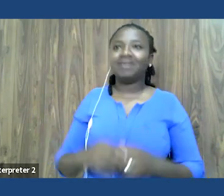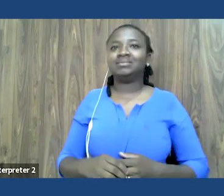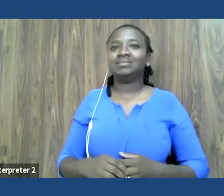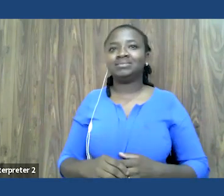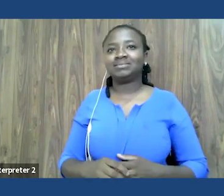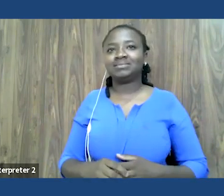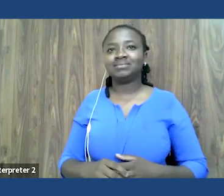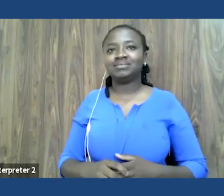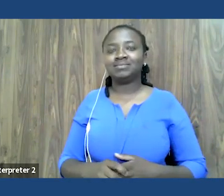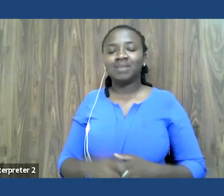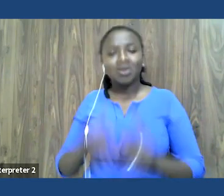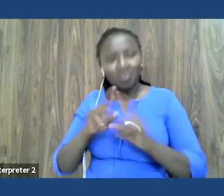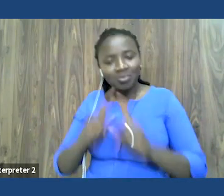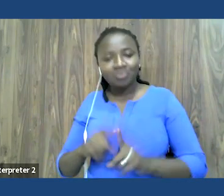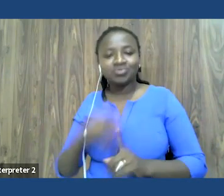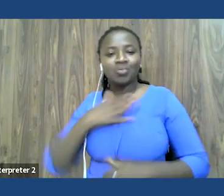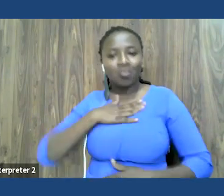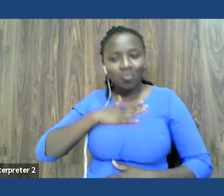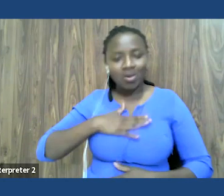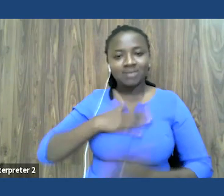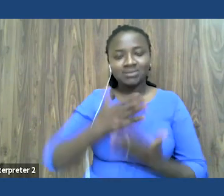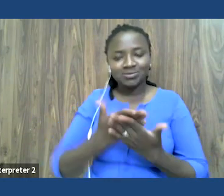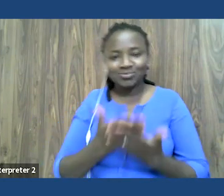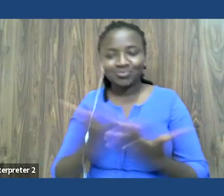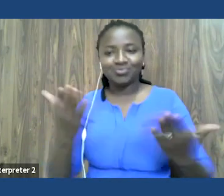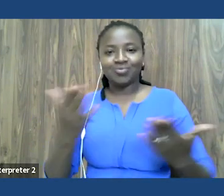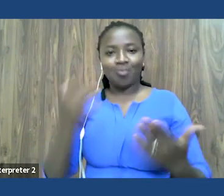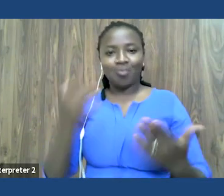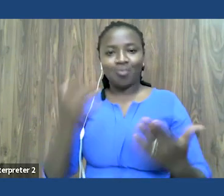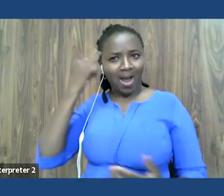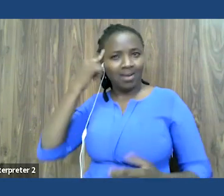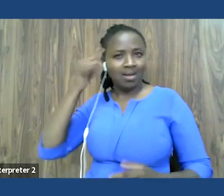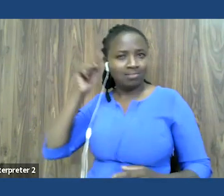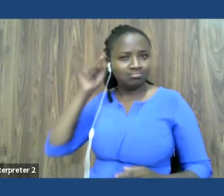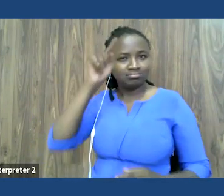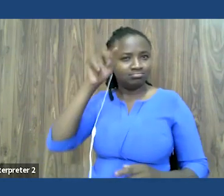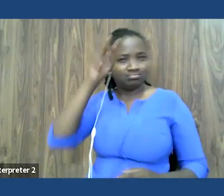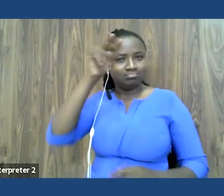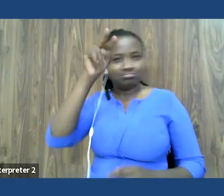And also to go forward. Maybe, Michael, you can comment on this.